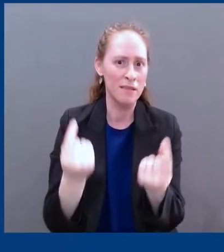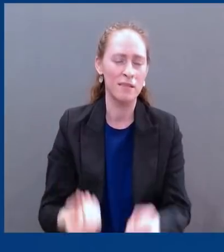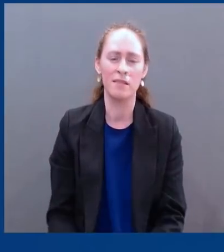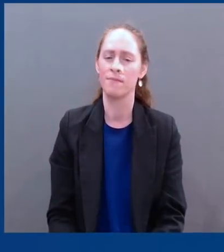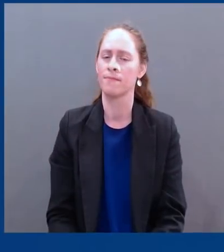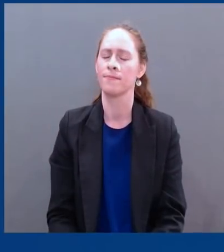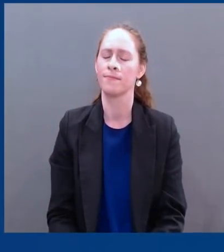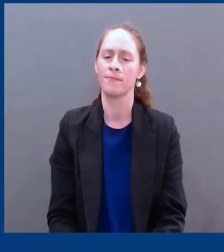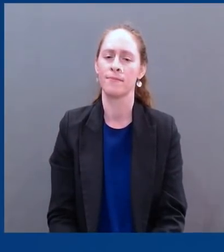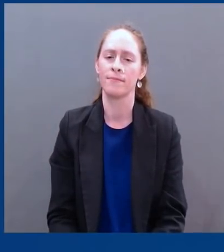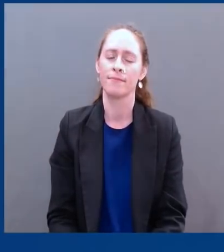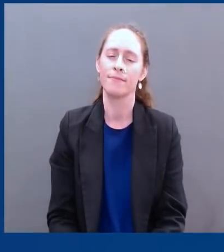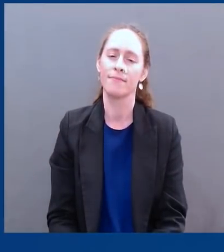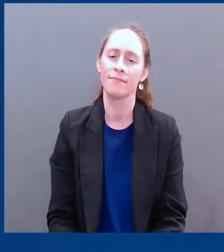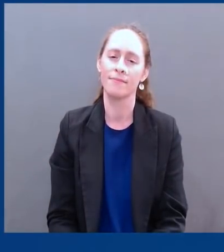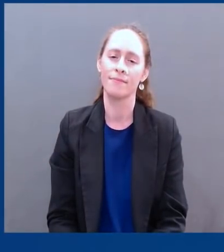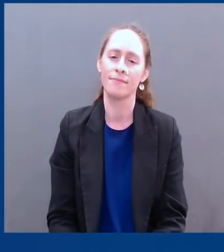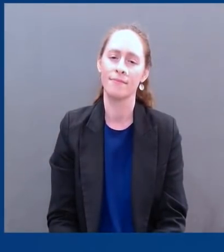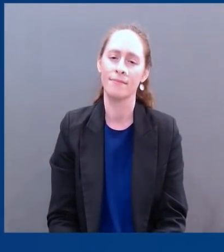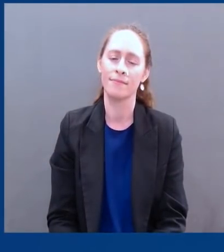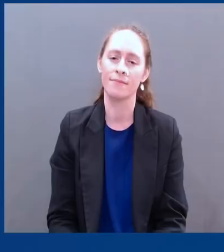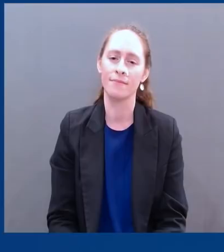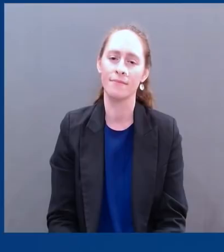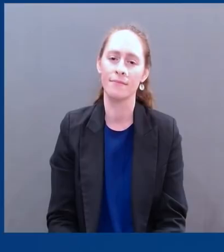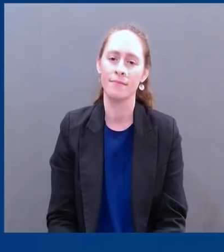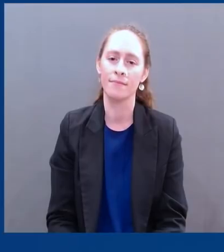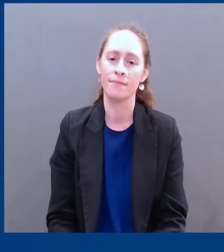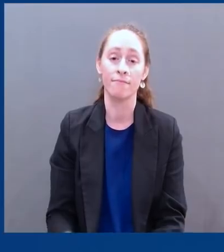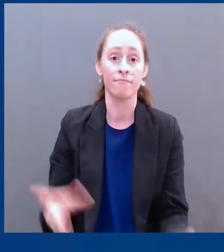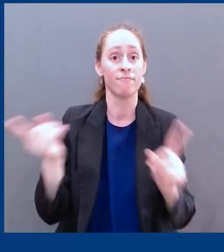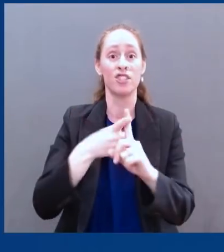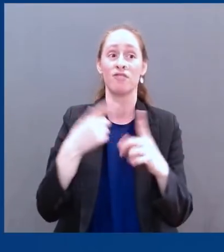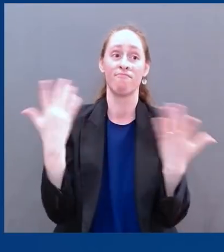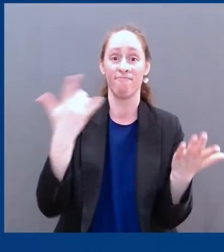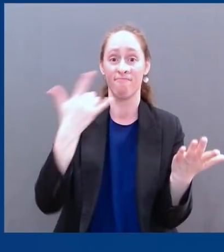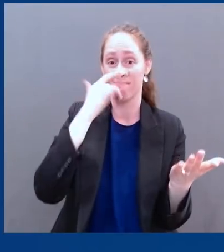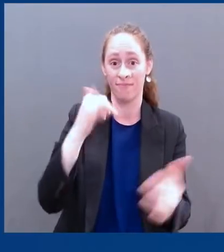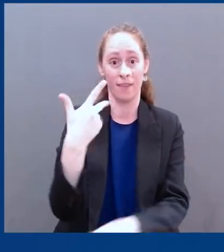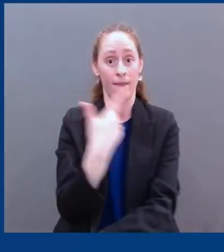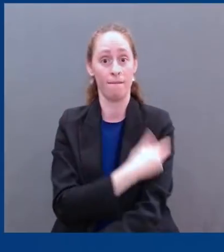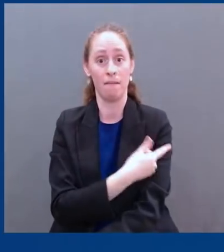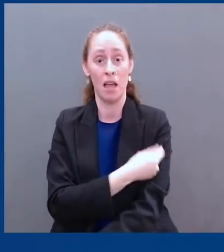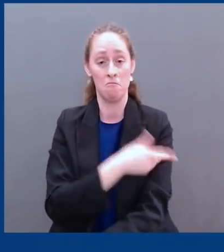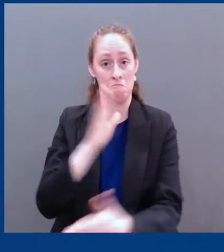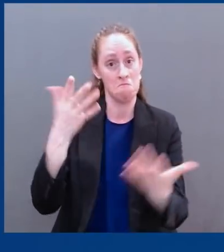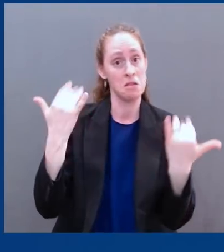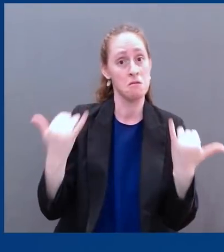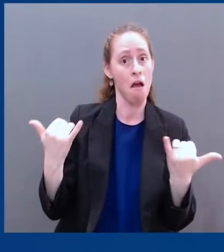Let me start with vaccinations. We have enough supply for the immunocompromised to get a fourth dose